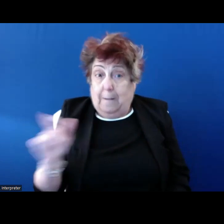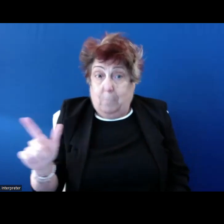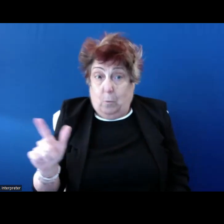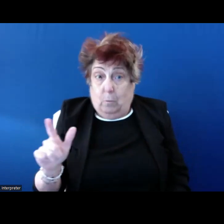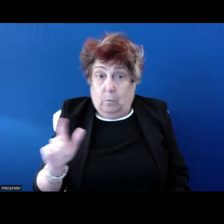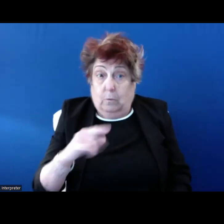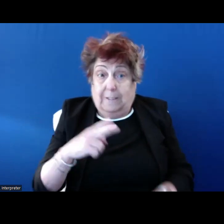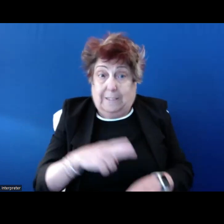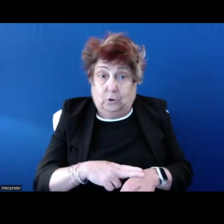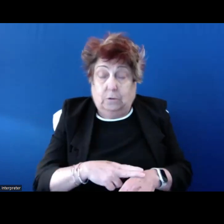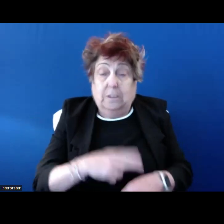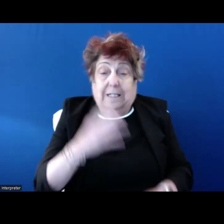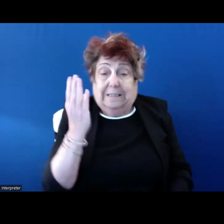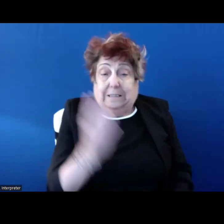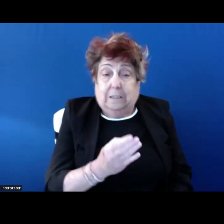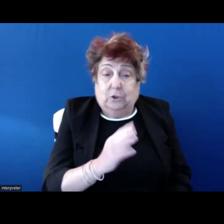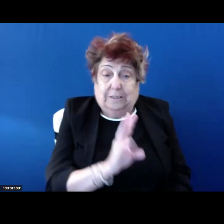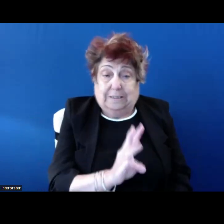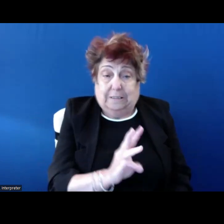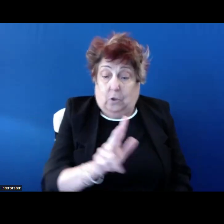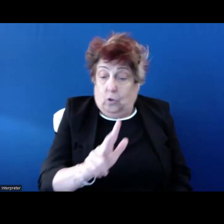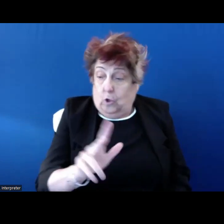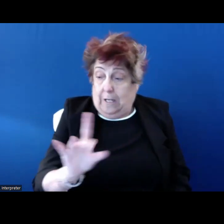And I am going to ask Martha